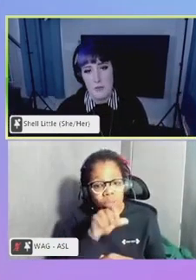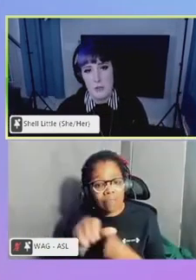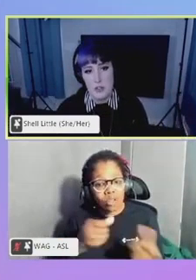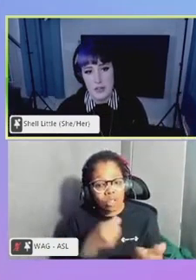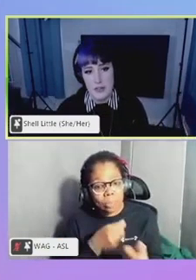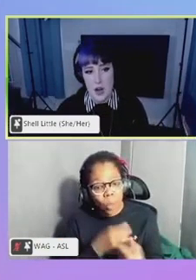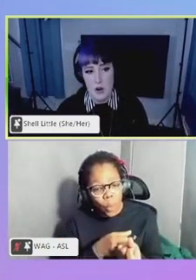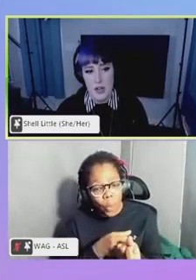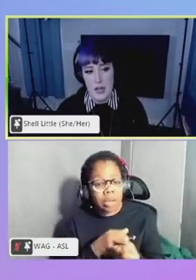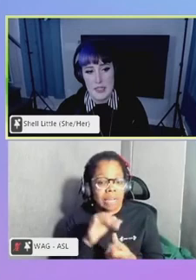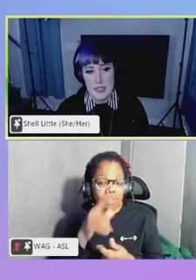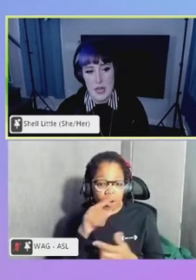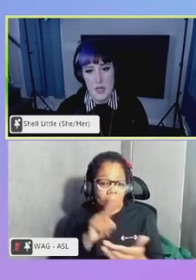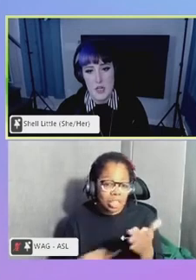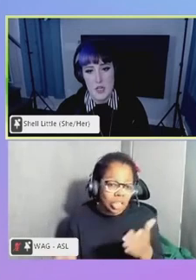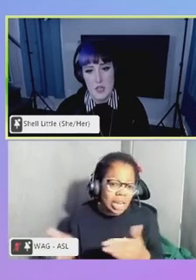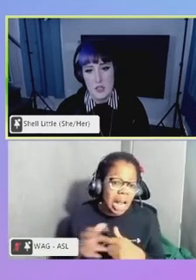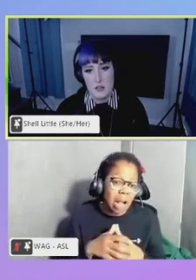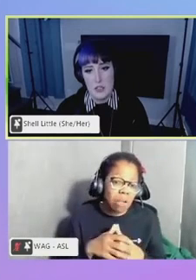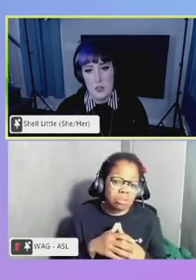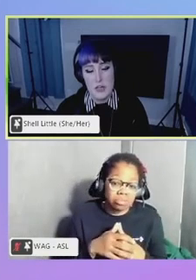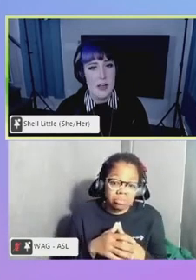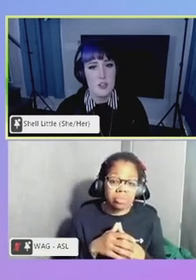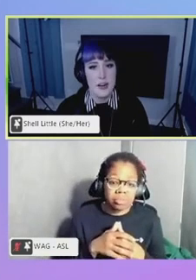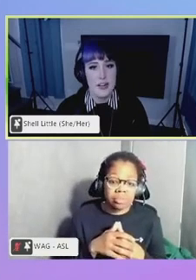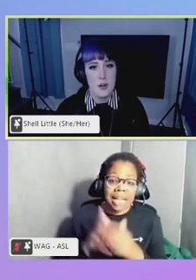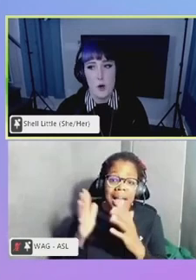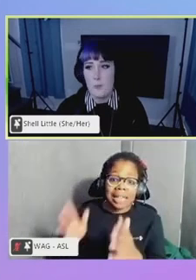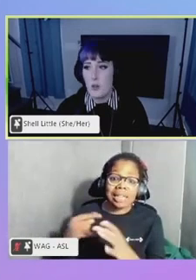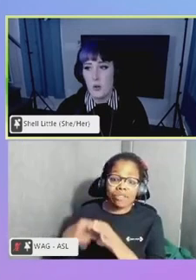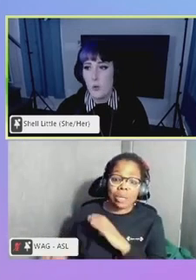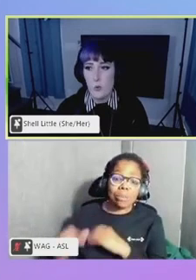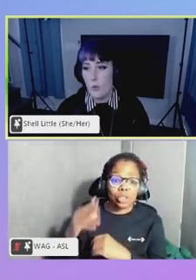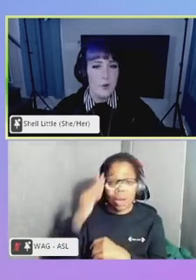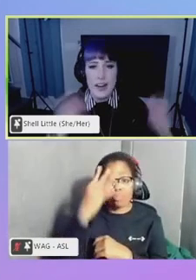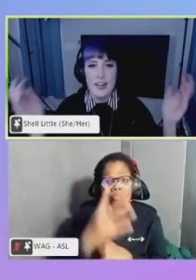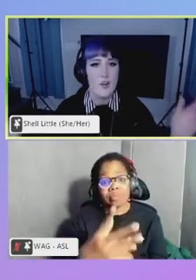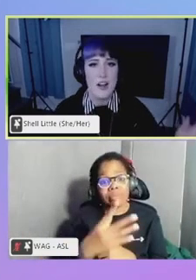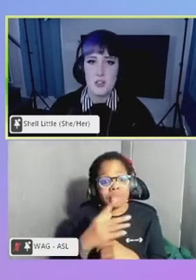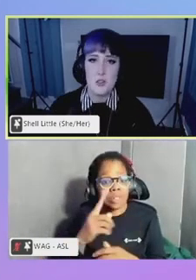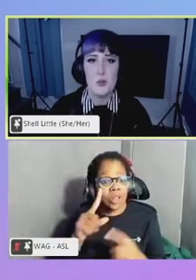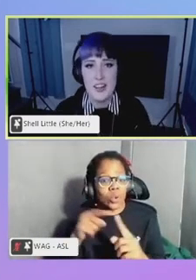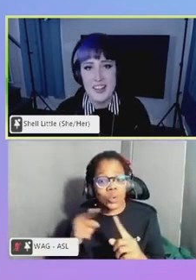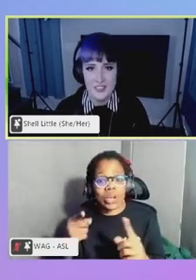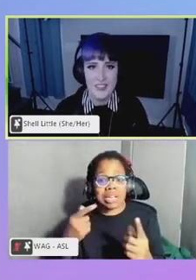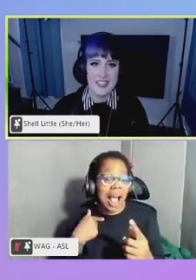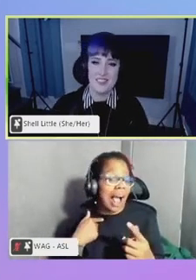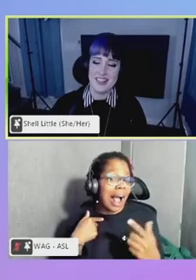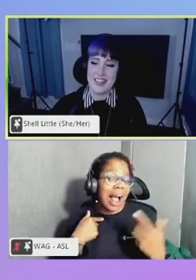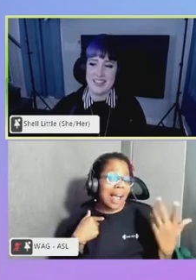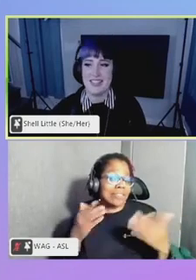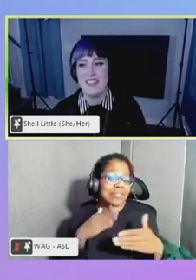visit my website, and I will soon have online classes. I'm going to do going to do one-on-one mentorship and then